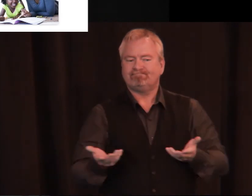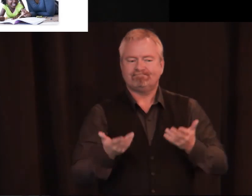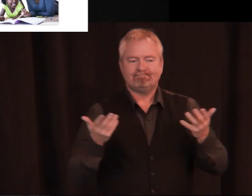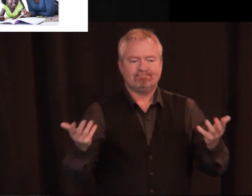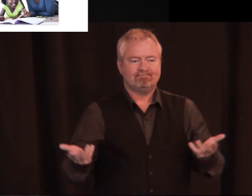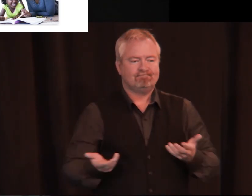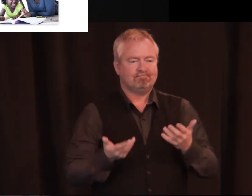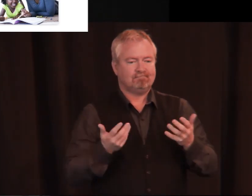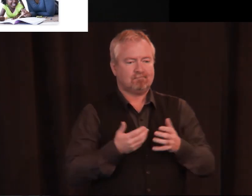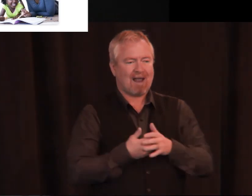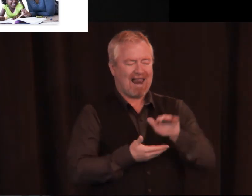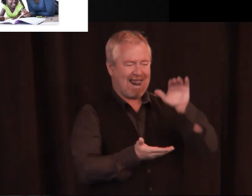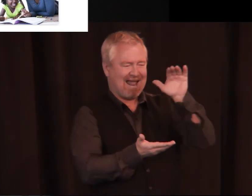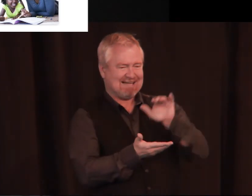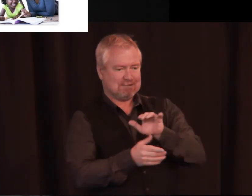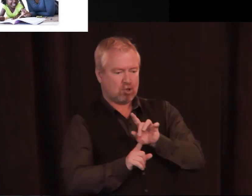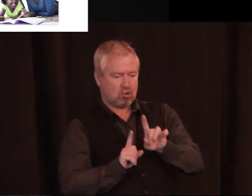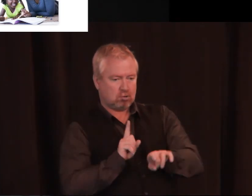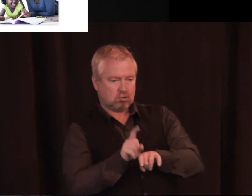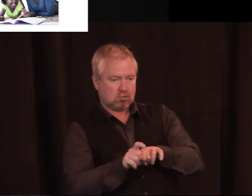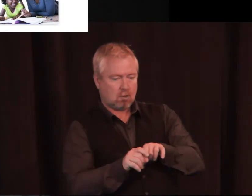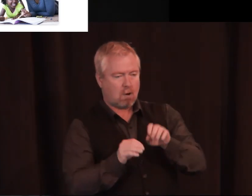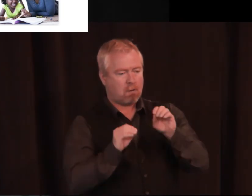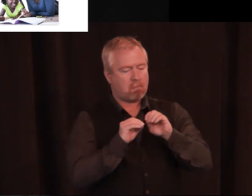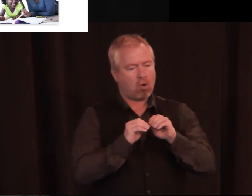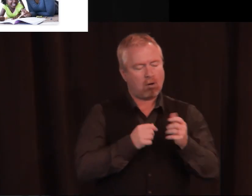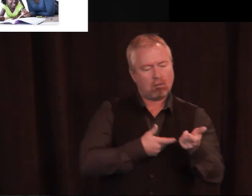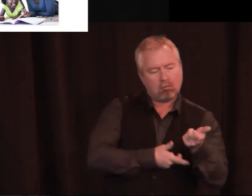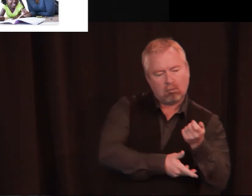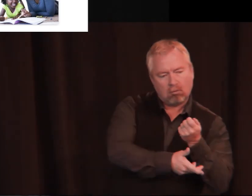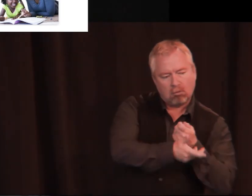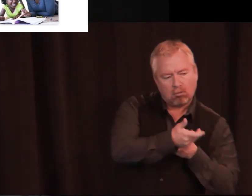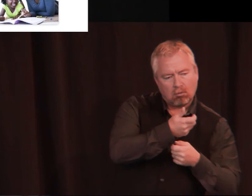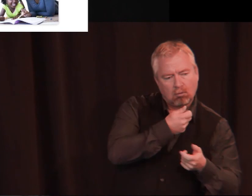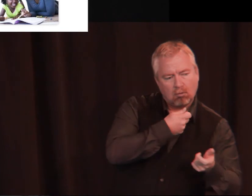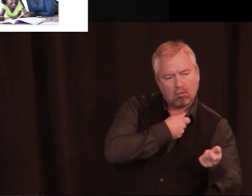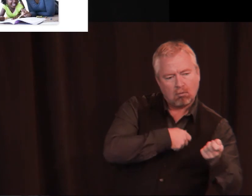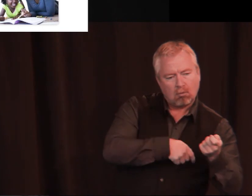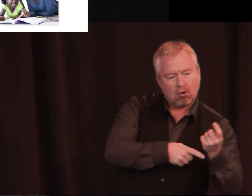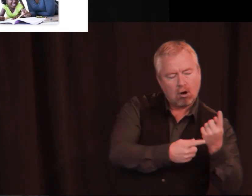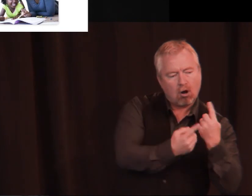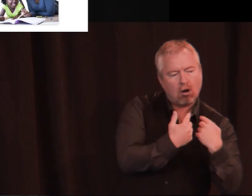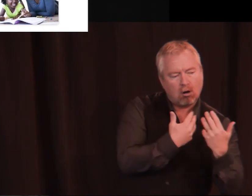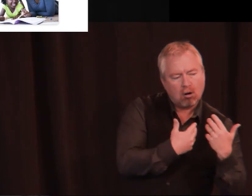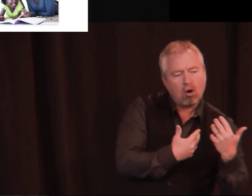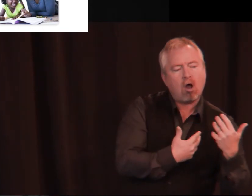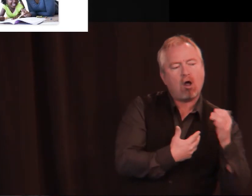more responsive approach to communication interactions. Another thing that we looked at, again, I didn't have time to talk about it,